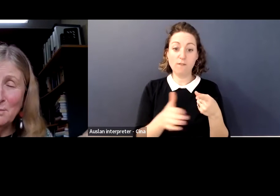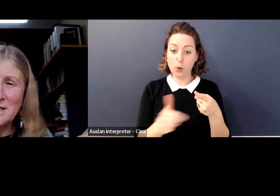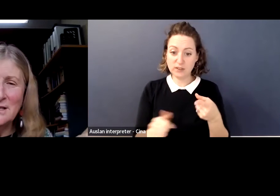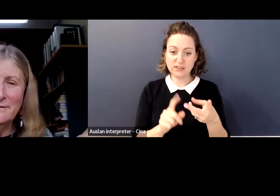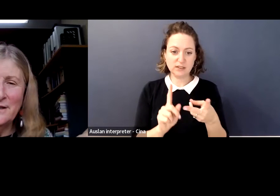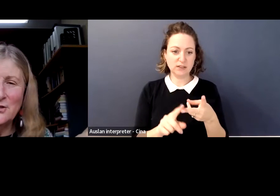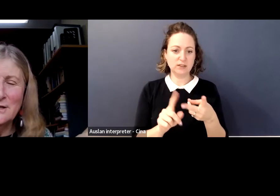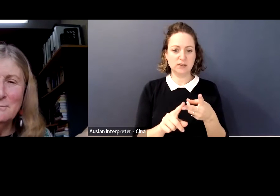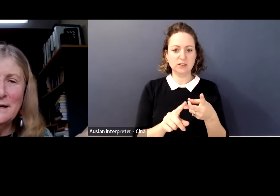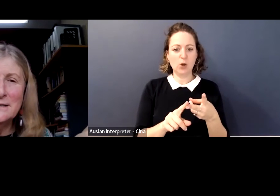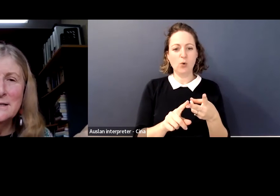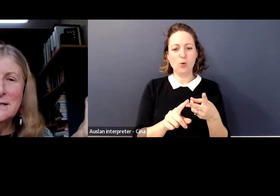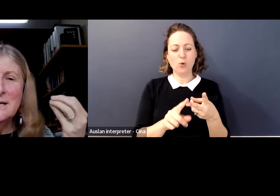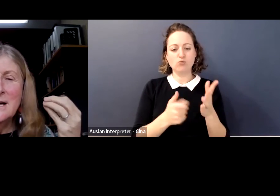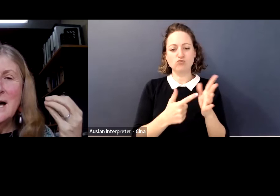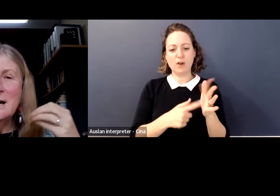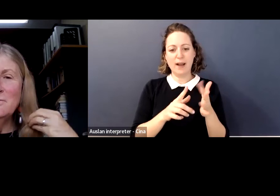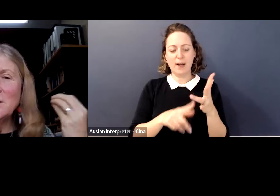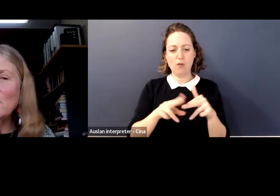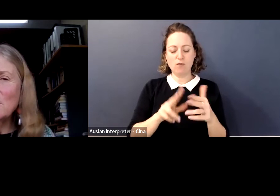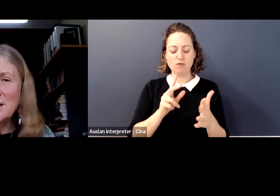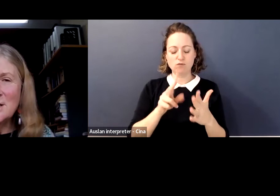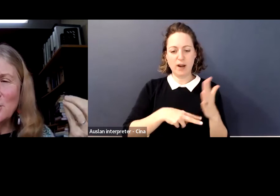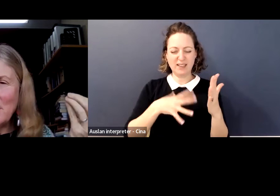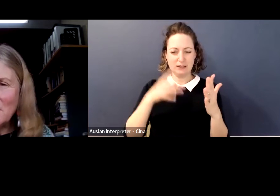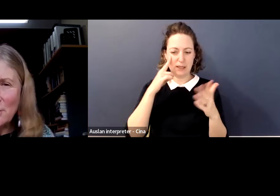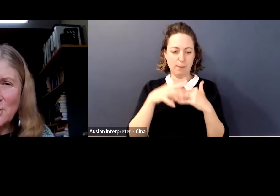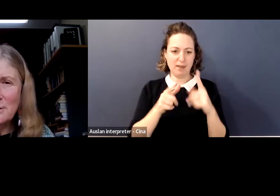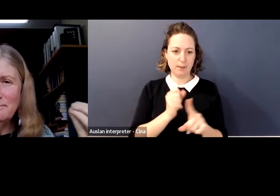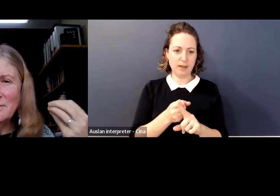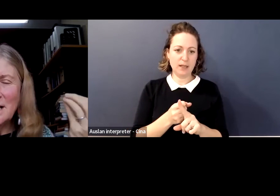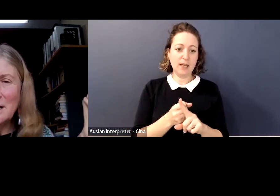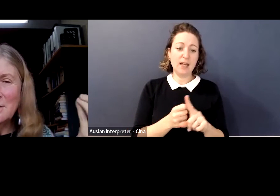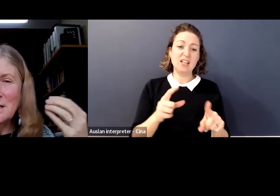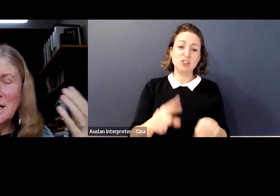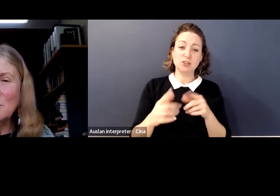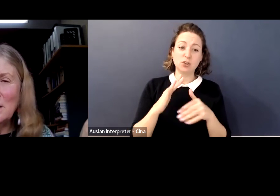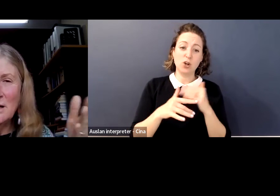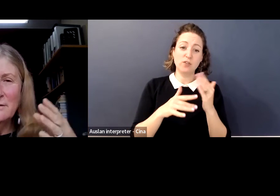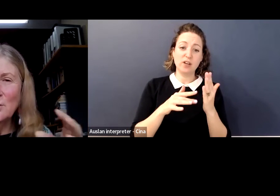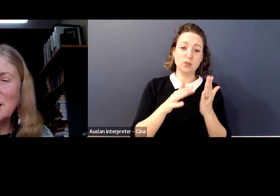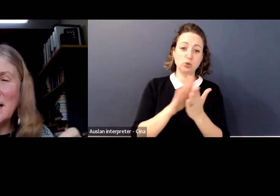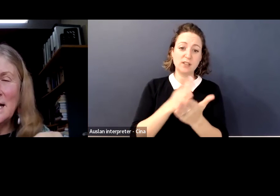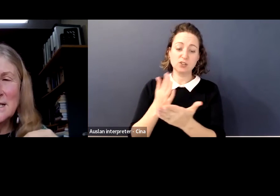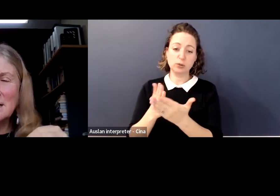particular functional impact. Difficulties with transcription, again, we are kind of looking at